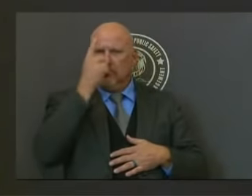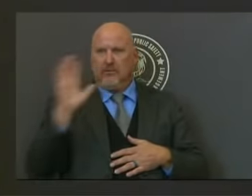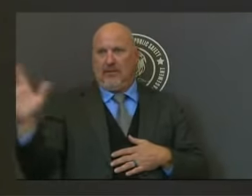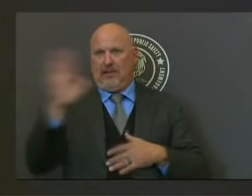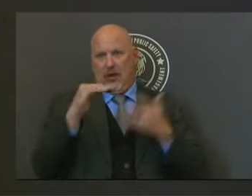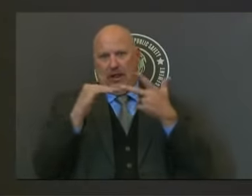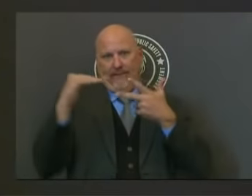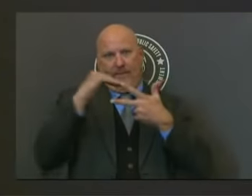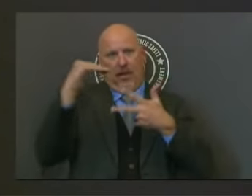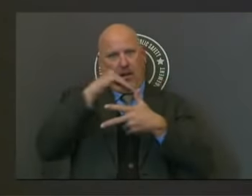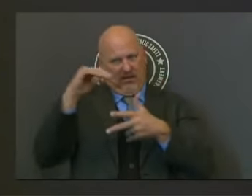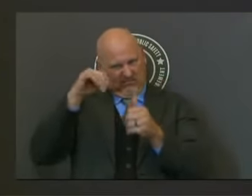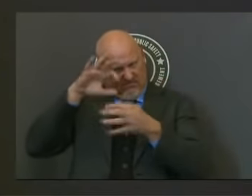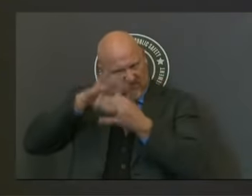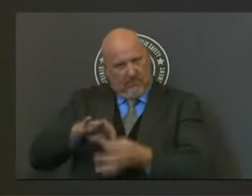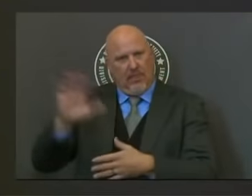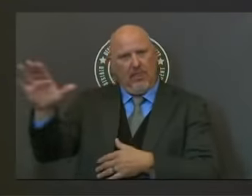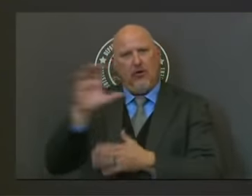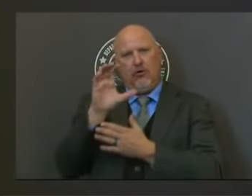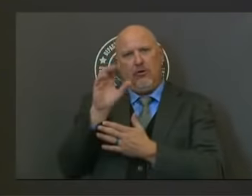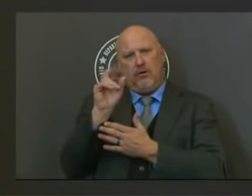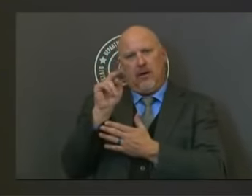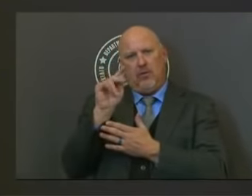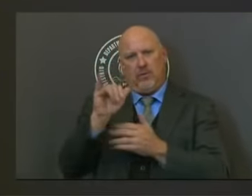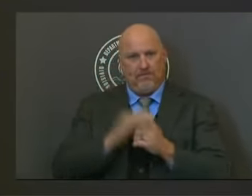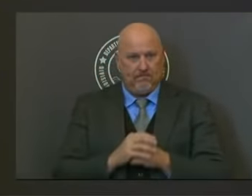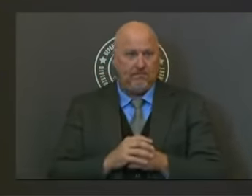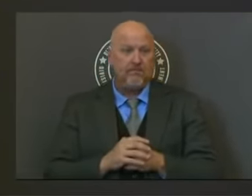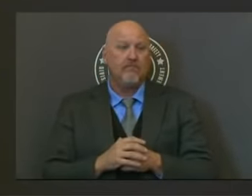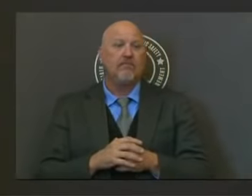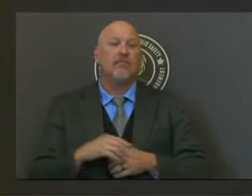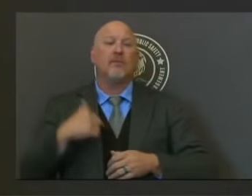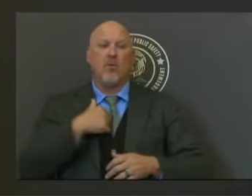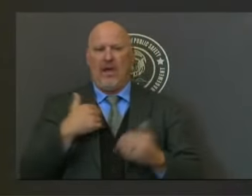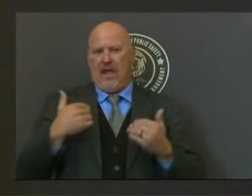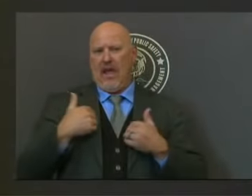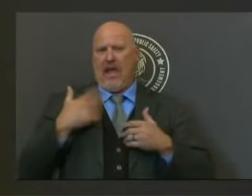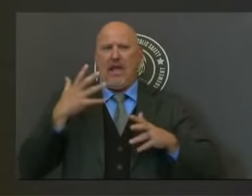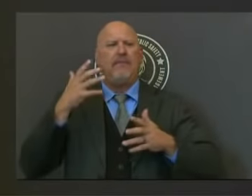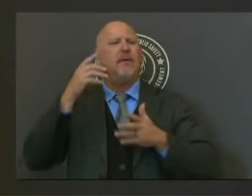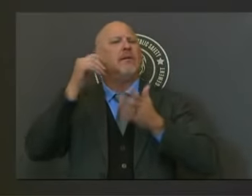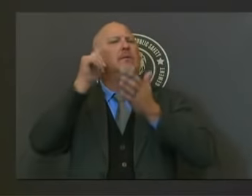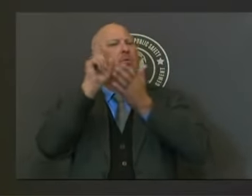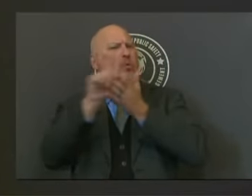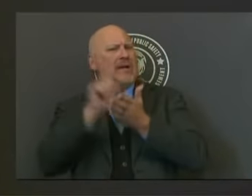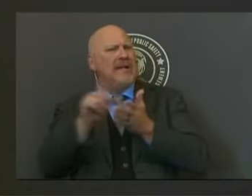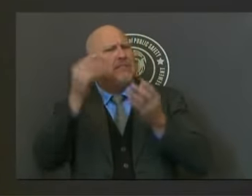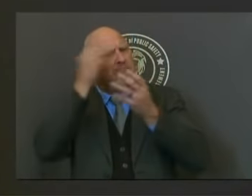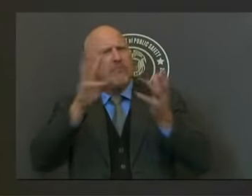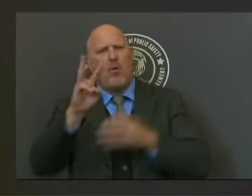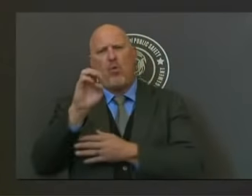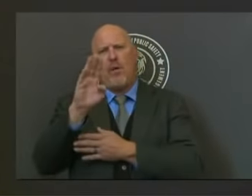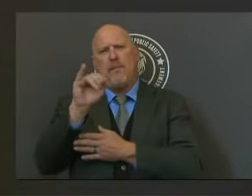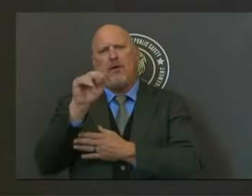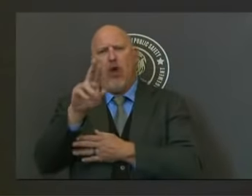throughout the state by the Utah association of